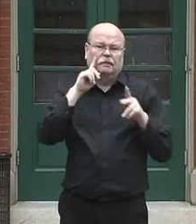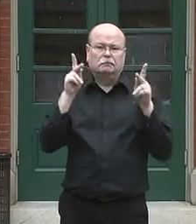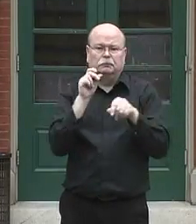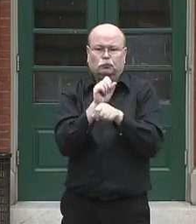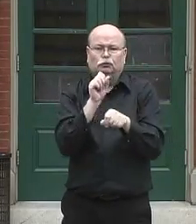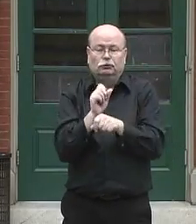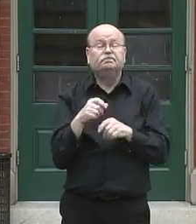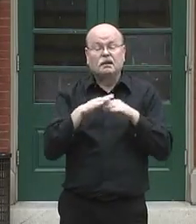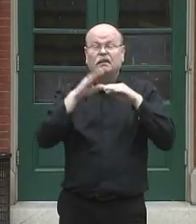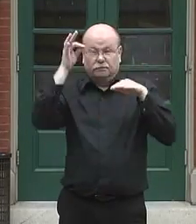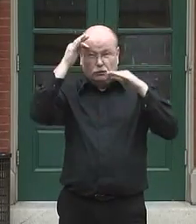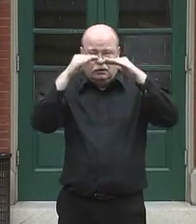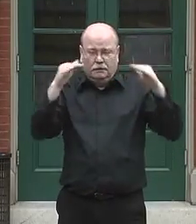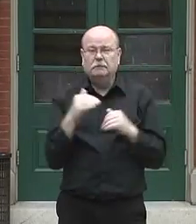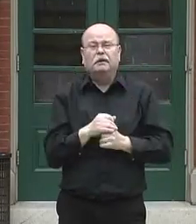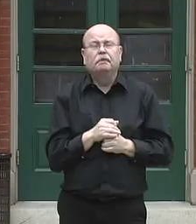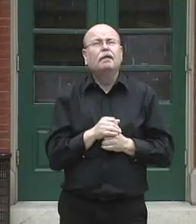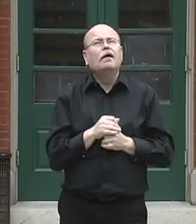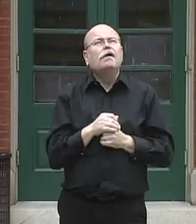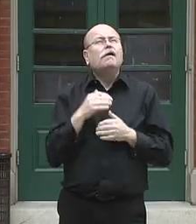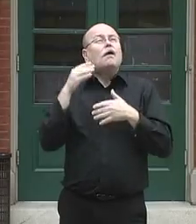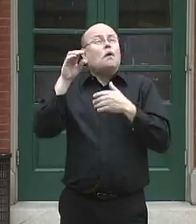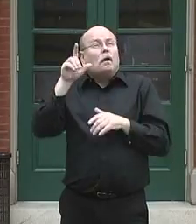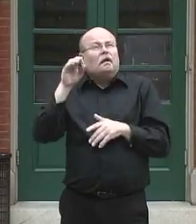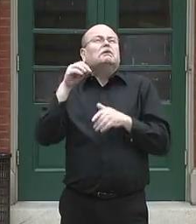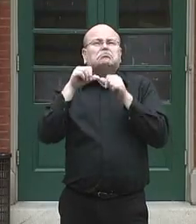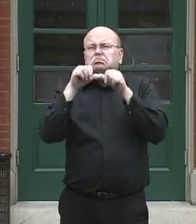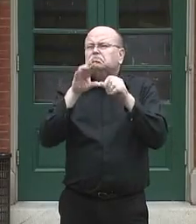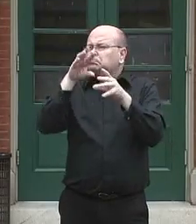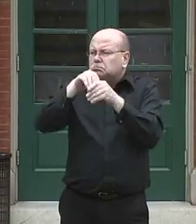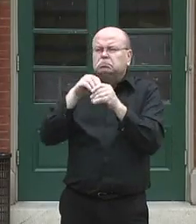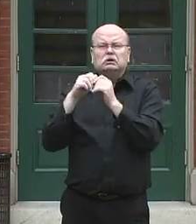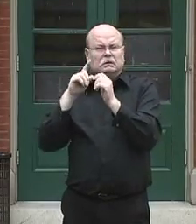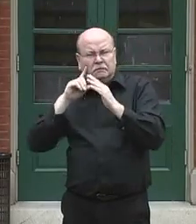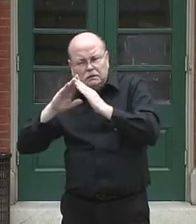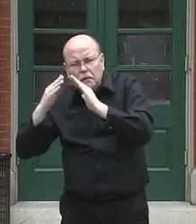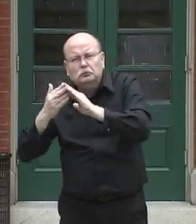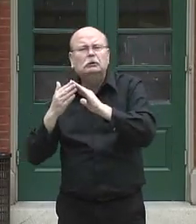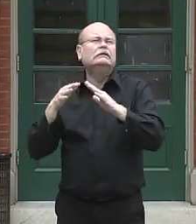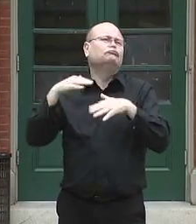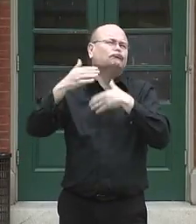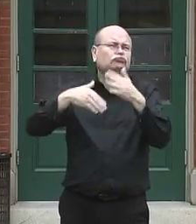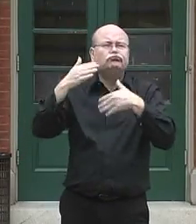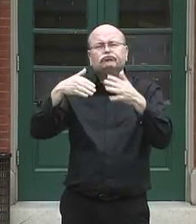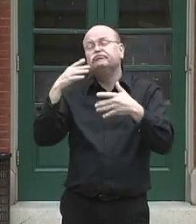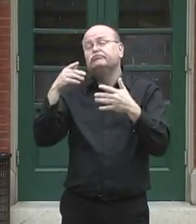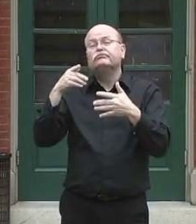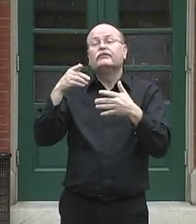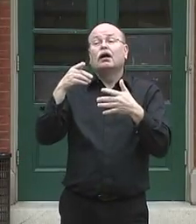to give Deaf people the chance to work in the federal civil service. Olof continued his involvement in the Deaf community,